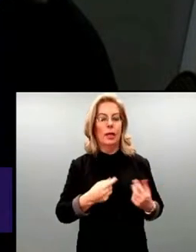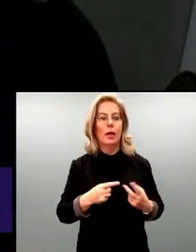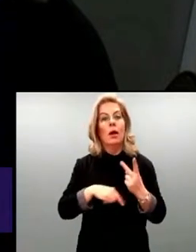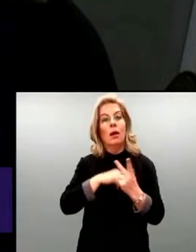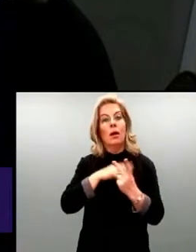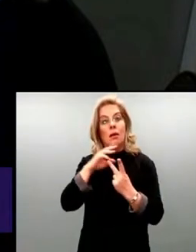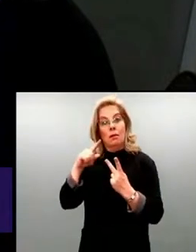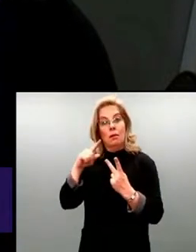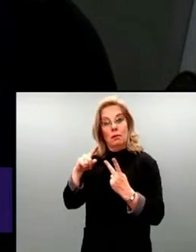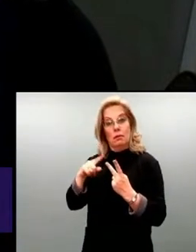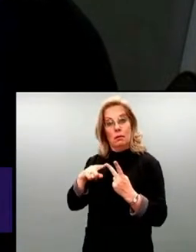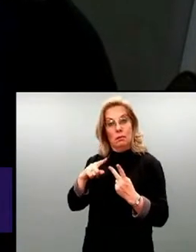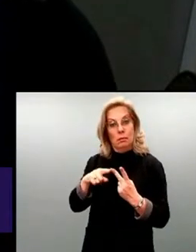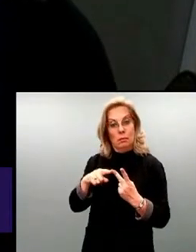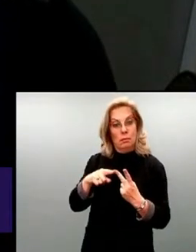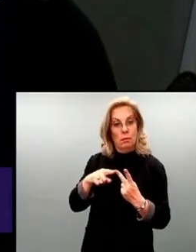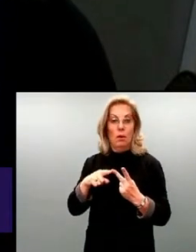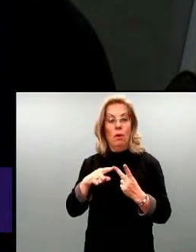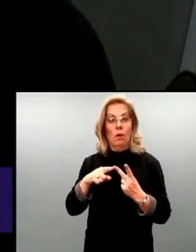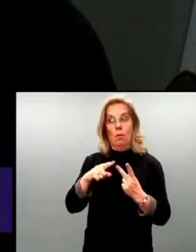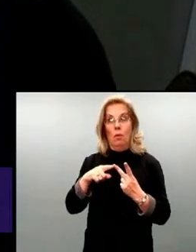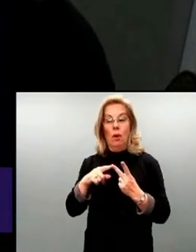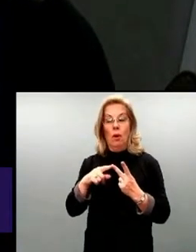characterised as their buddy - their friend who can speak for them?